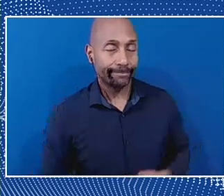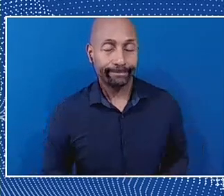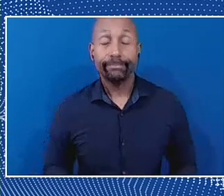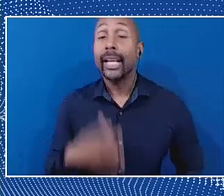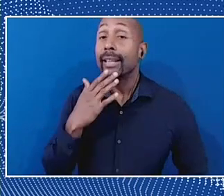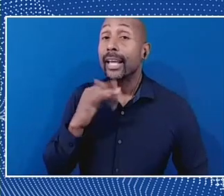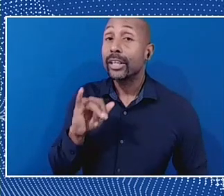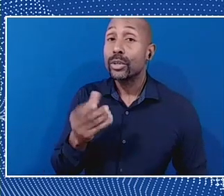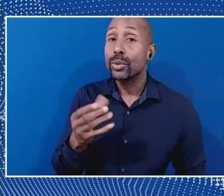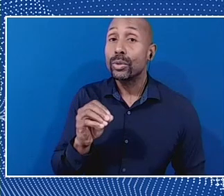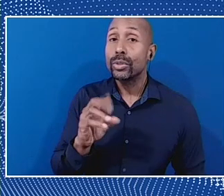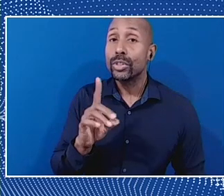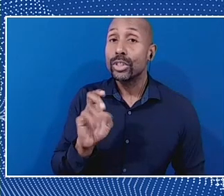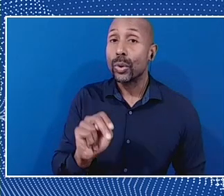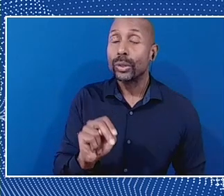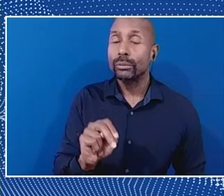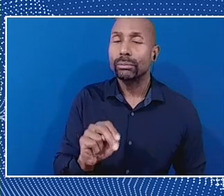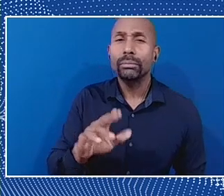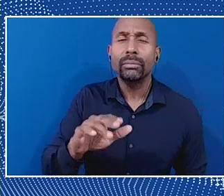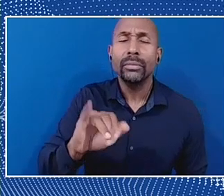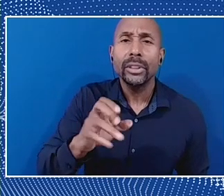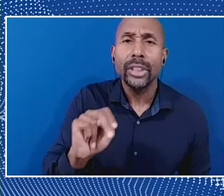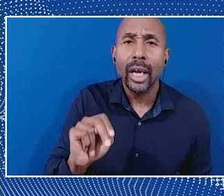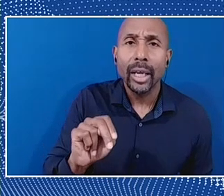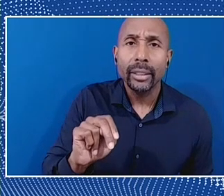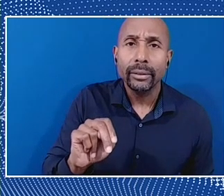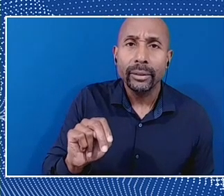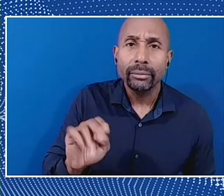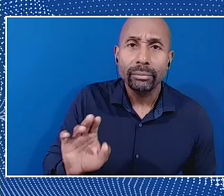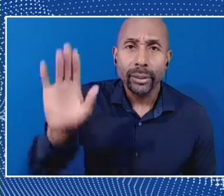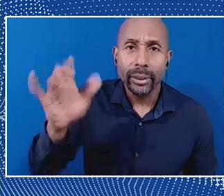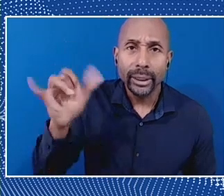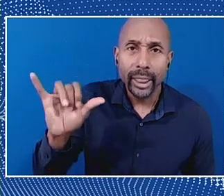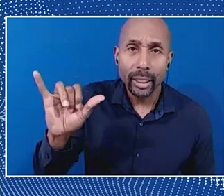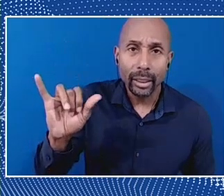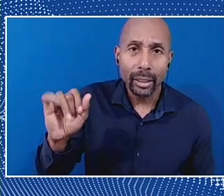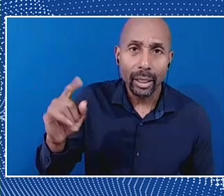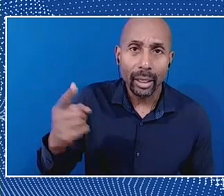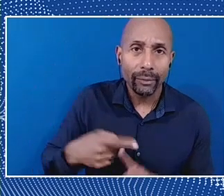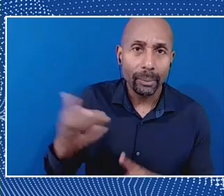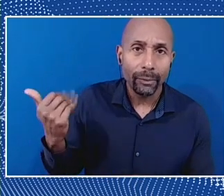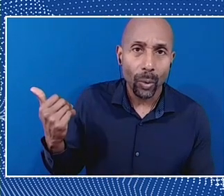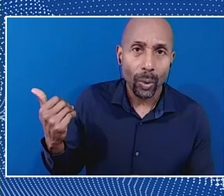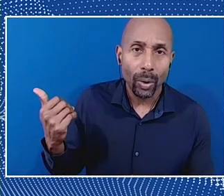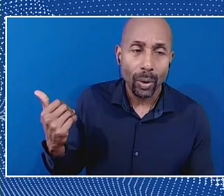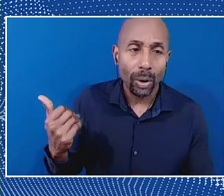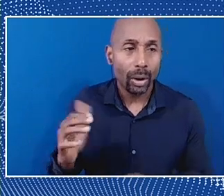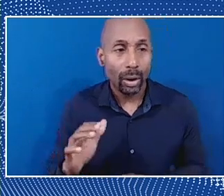Or you're- so you're no longer wishing to speak again? Okay. Thank you.